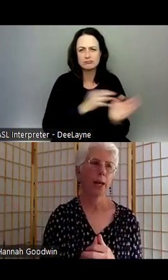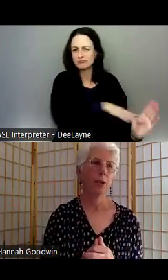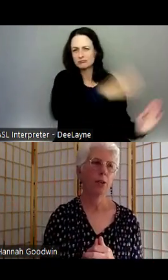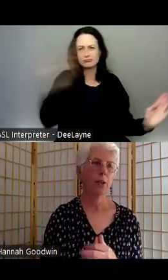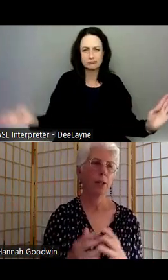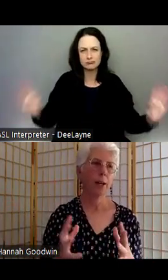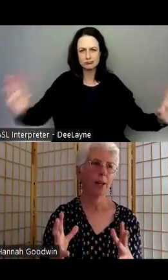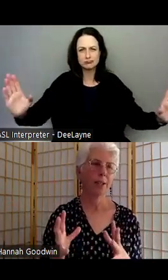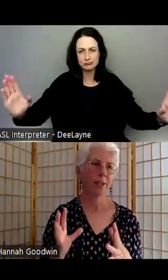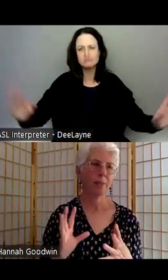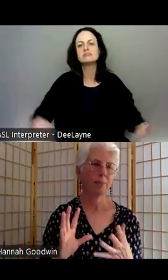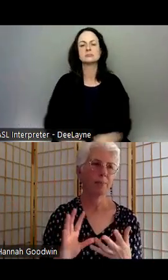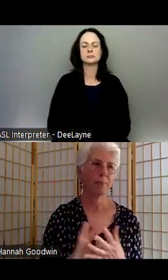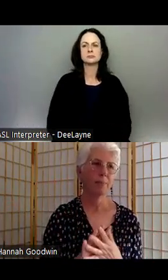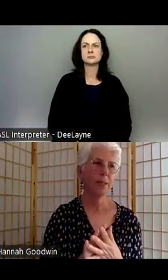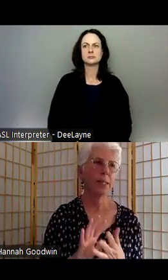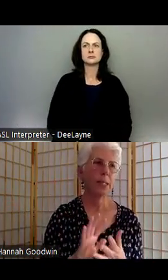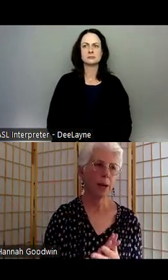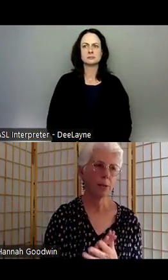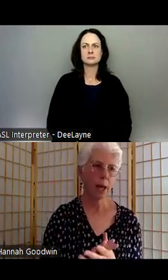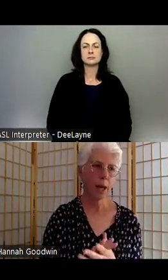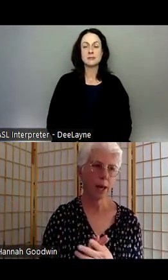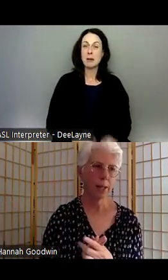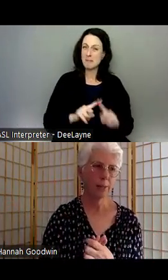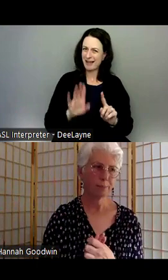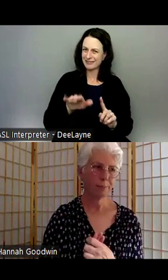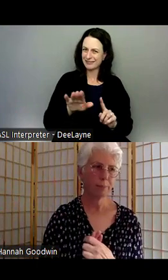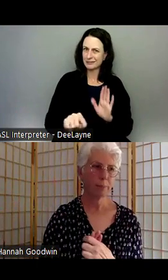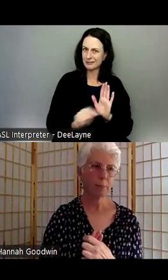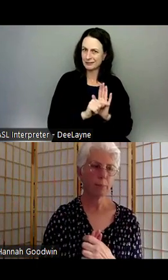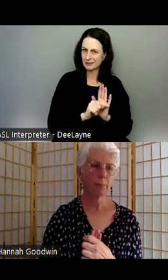And the downside is that sometimes